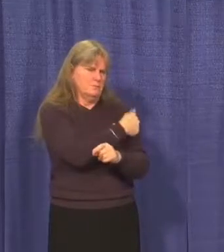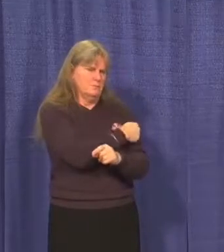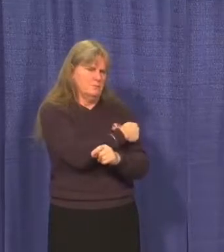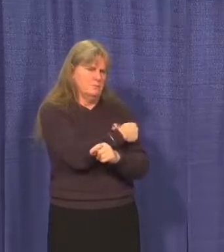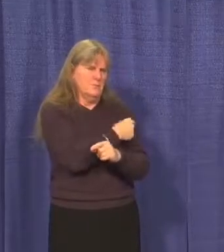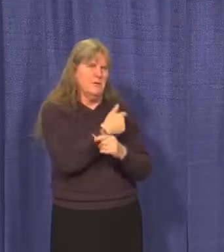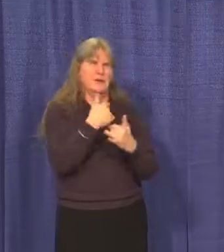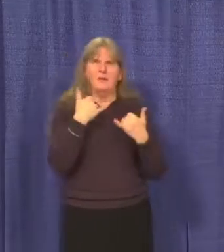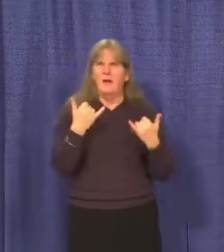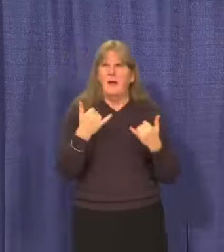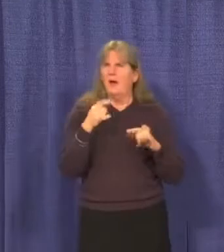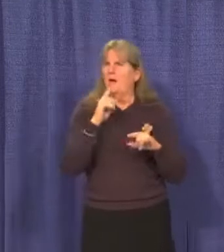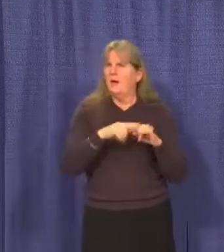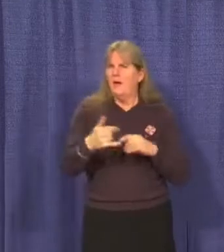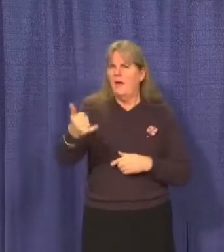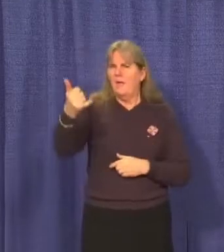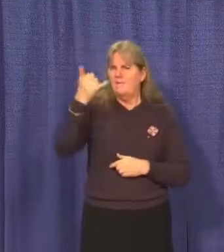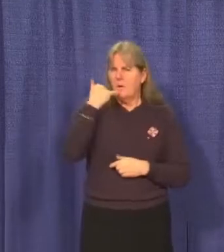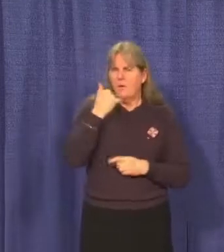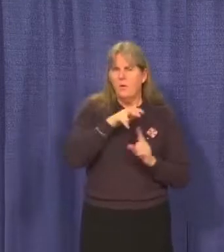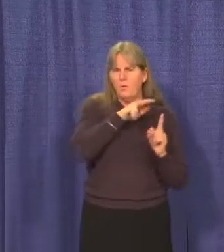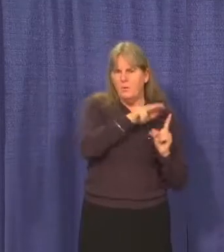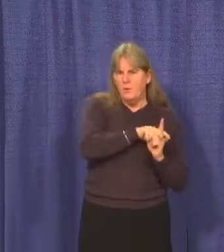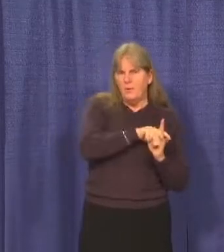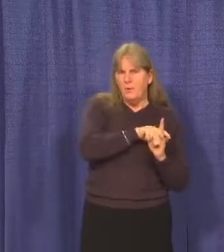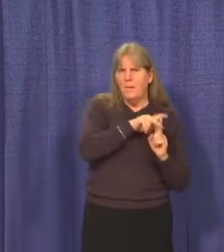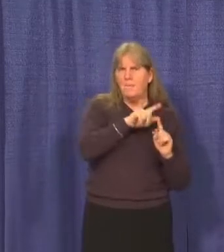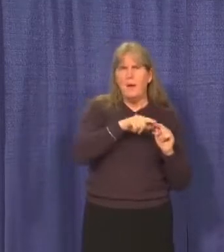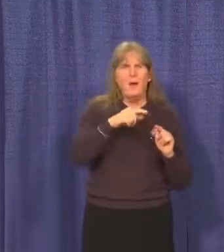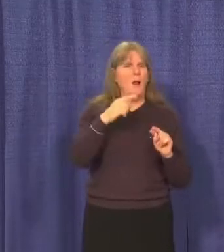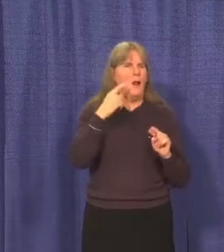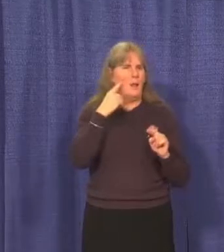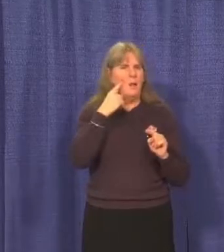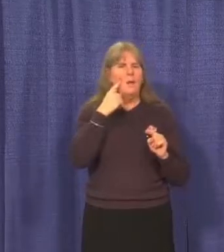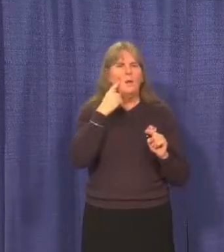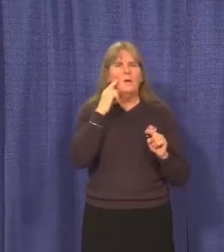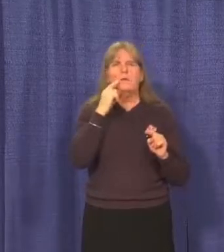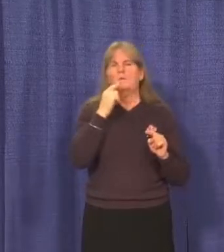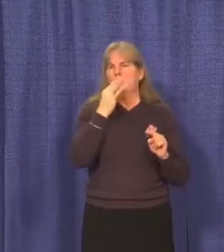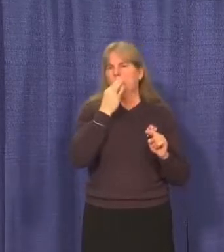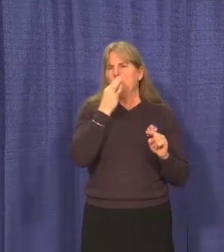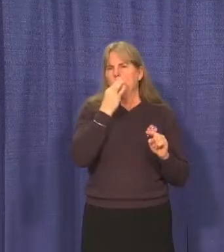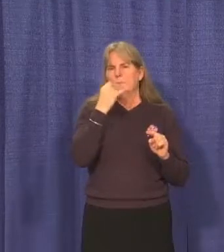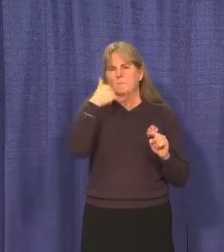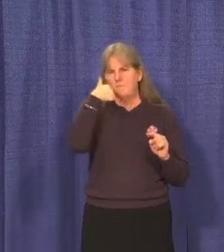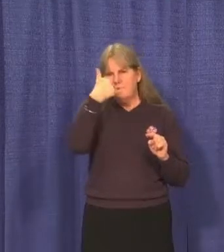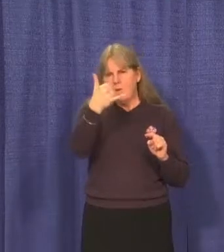I think as of today we are unable to accept bookings by telephone but bookings I know will be available soon through a